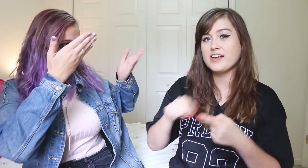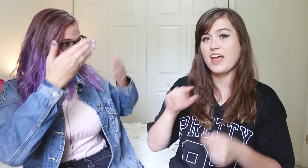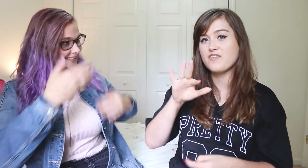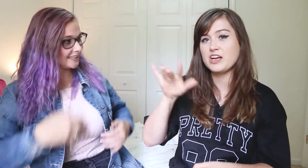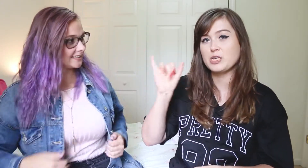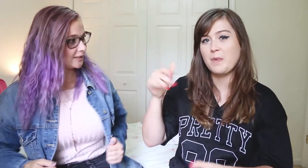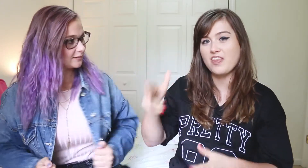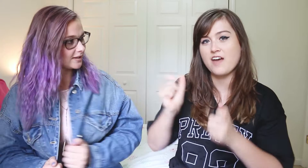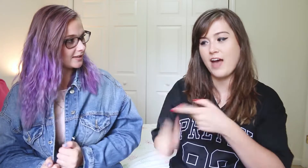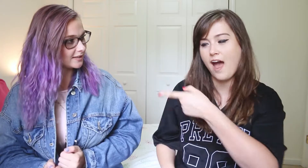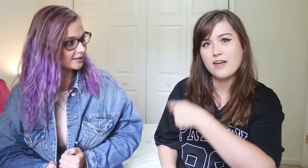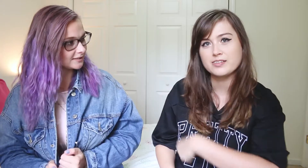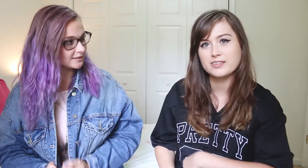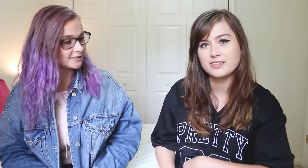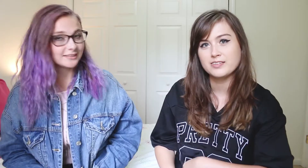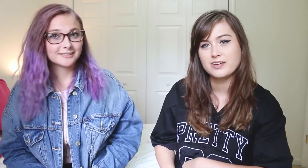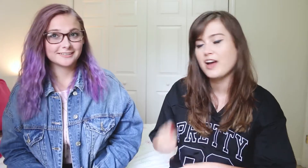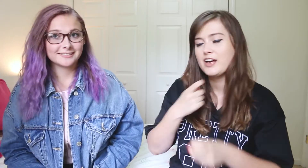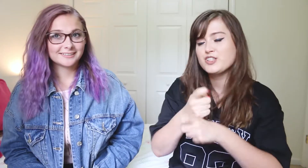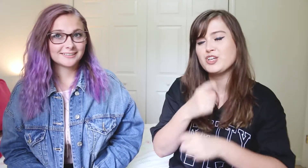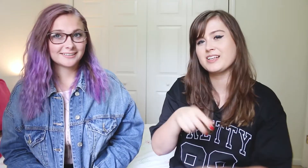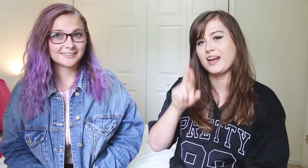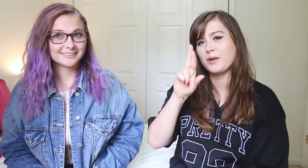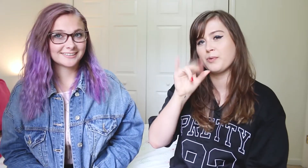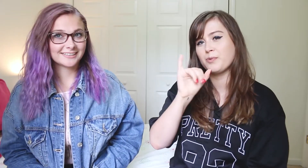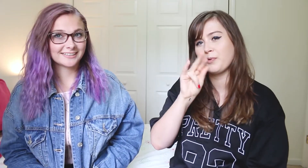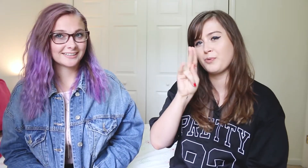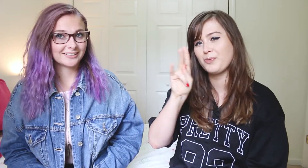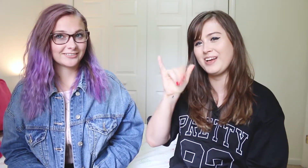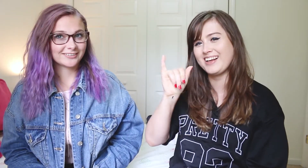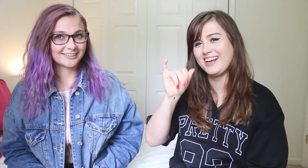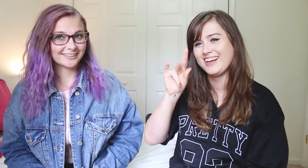I can't fingerspell that fast, joking, I’m Rikki.